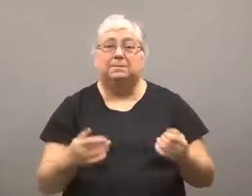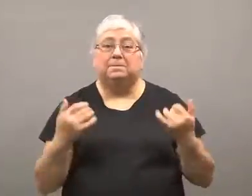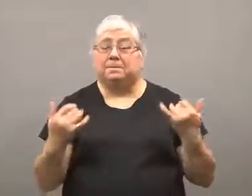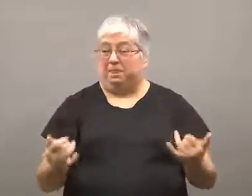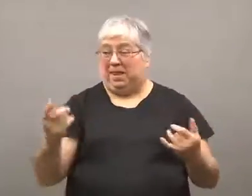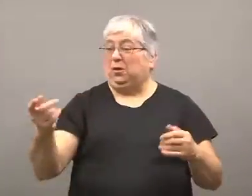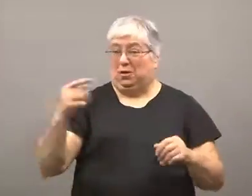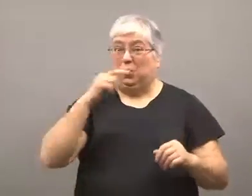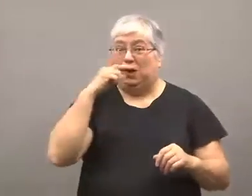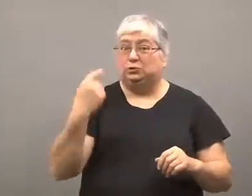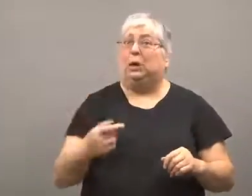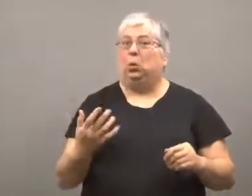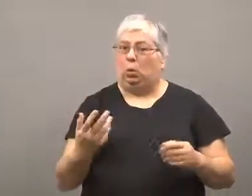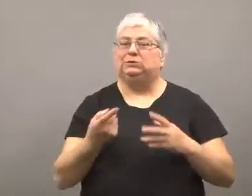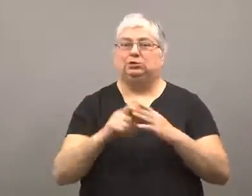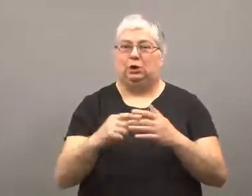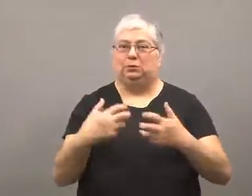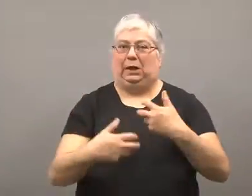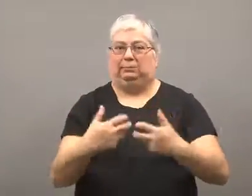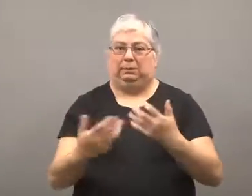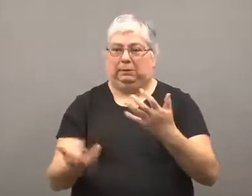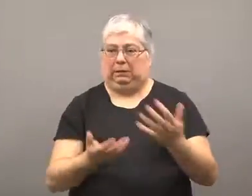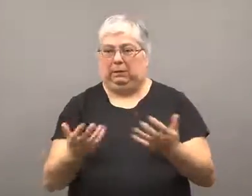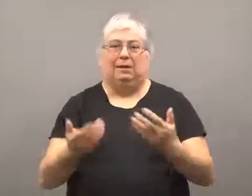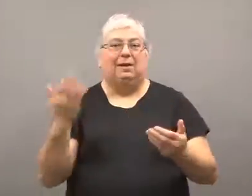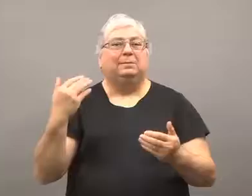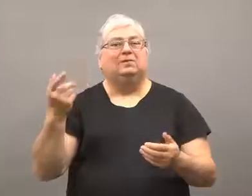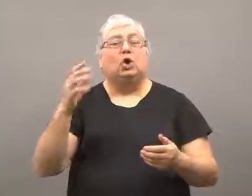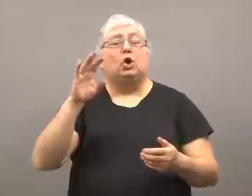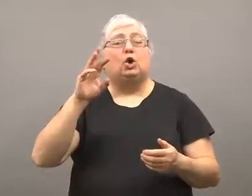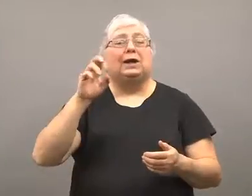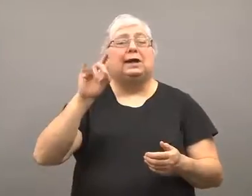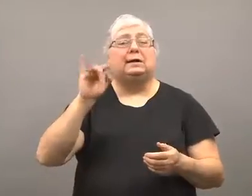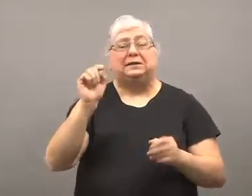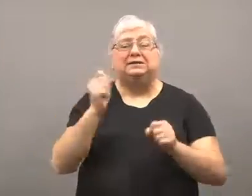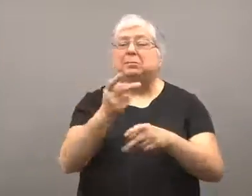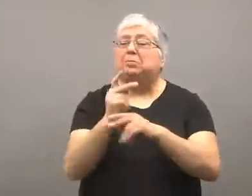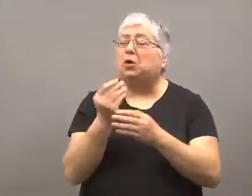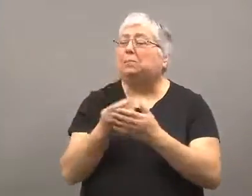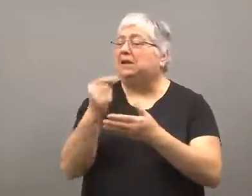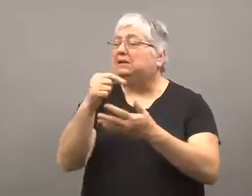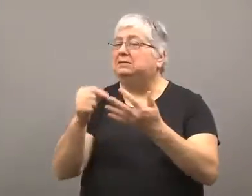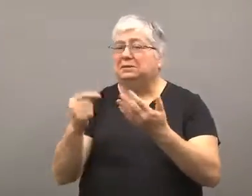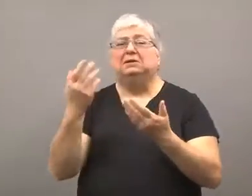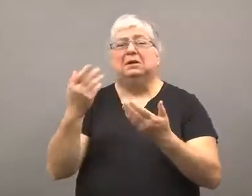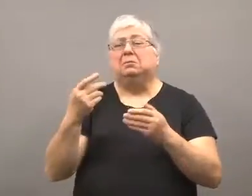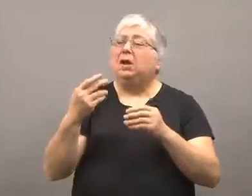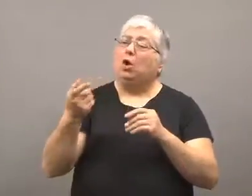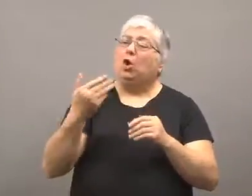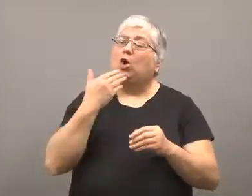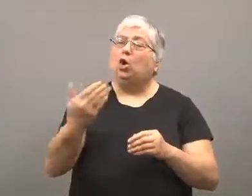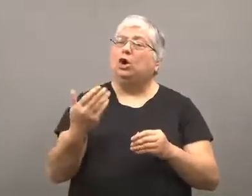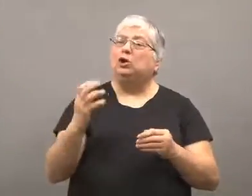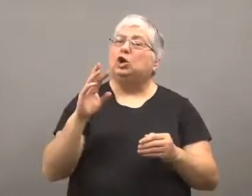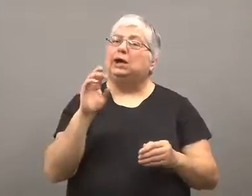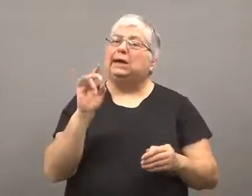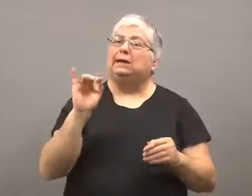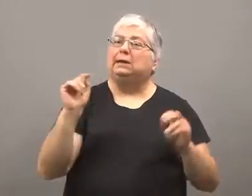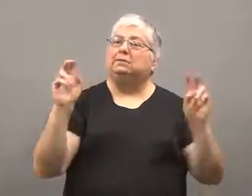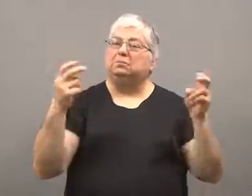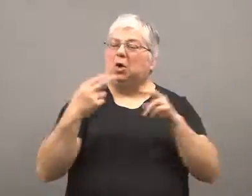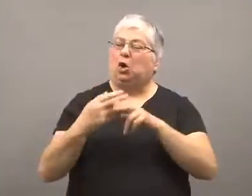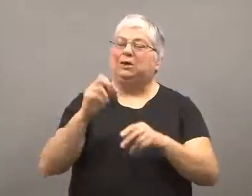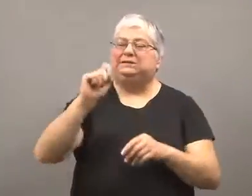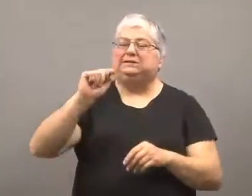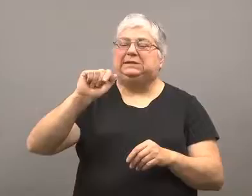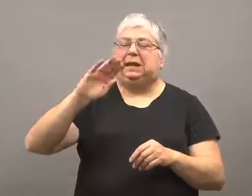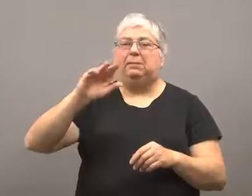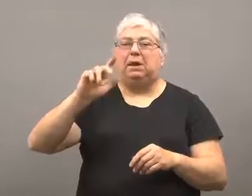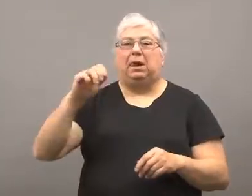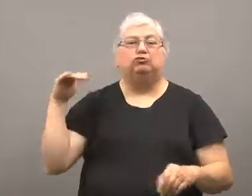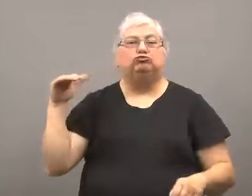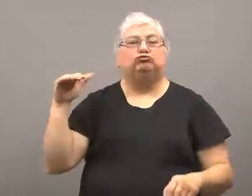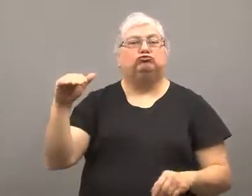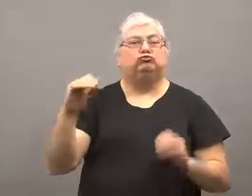Russia is starting to feel the effects.